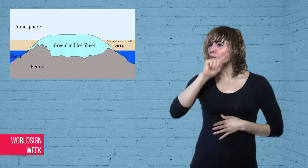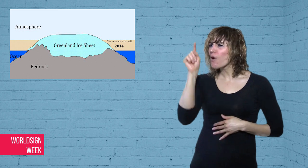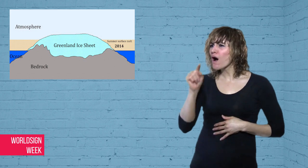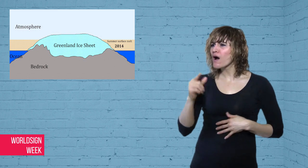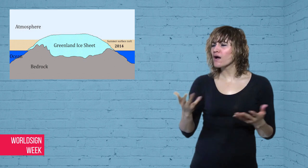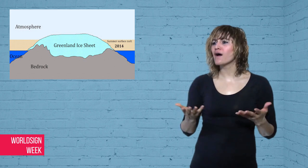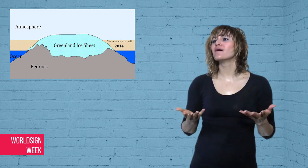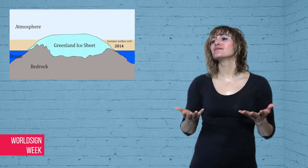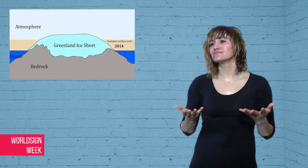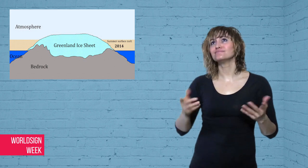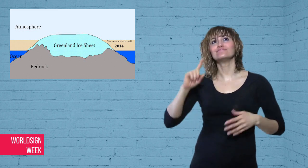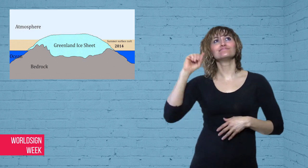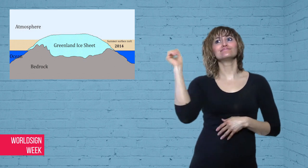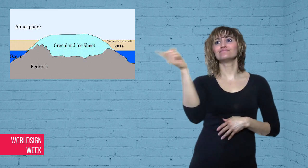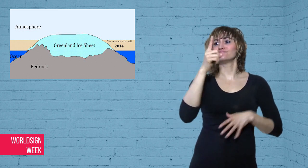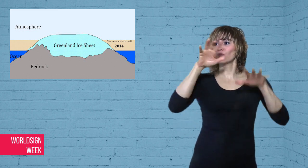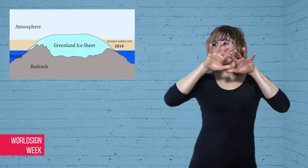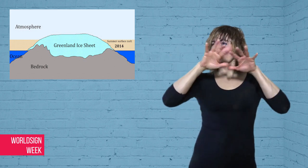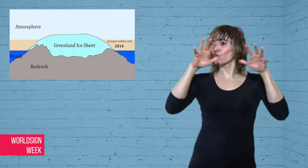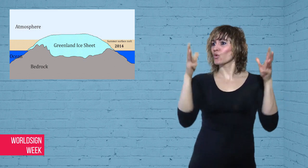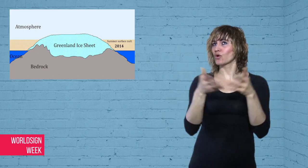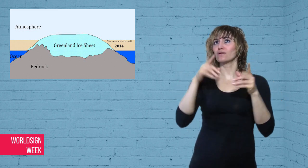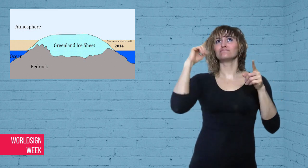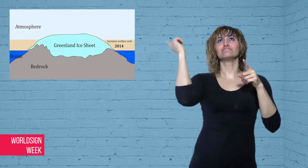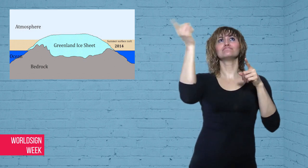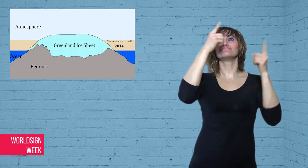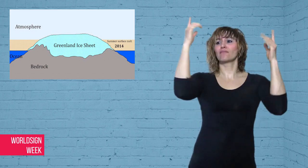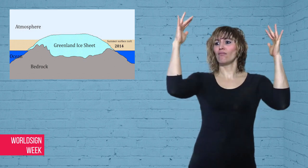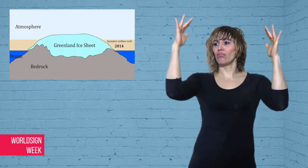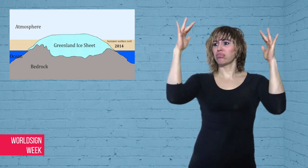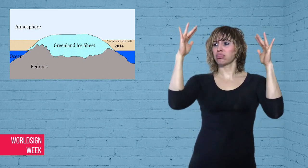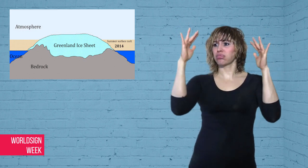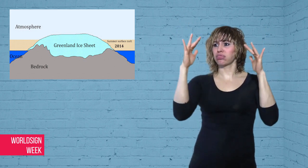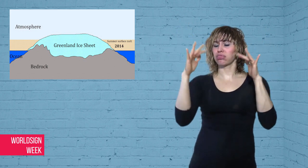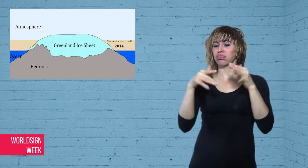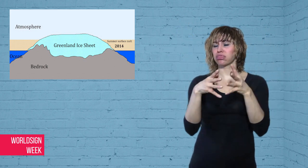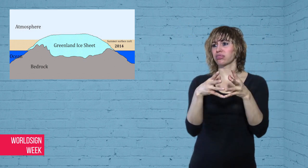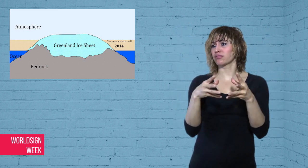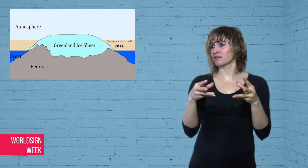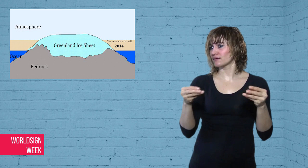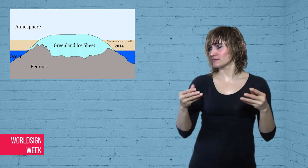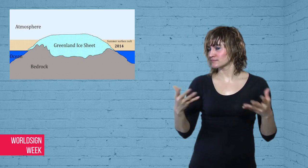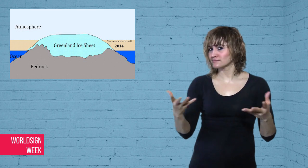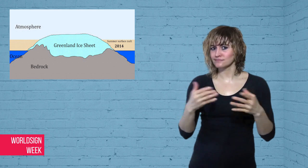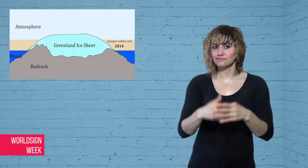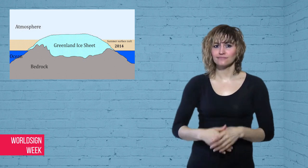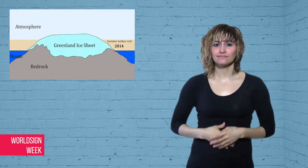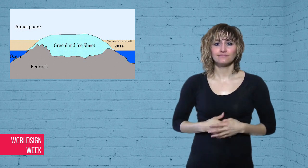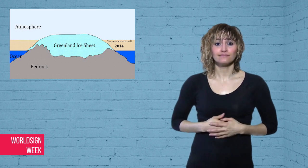The major factor: climate change.